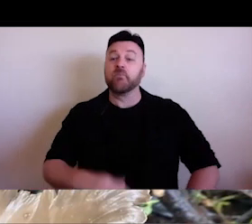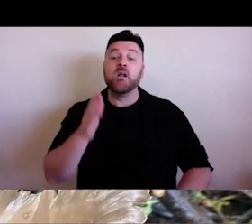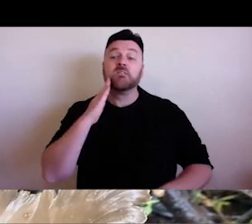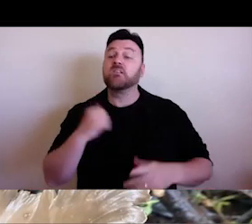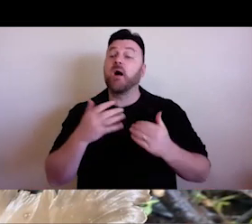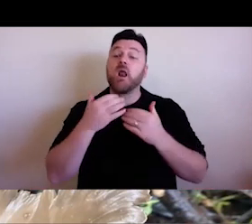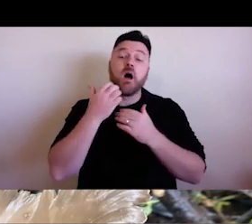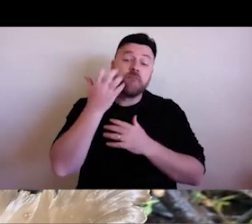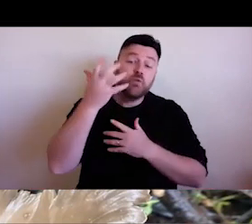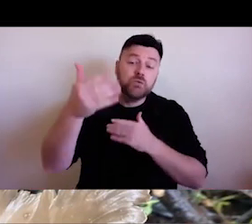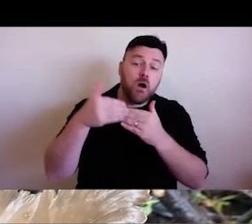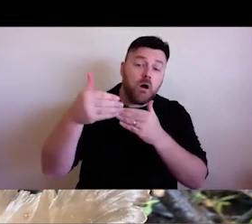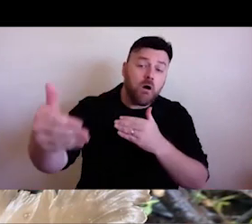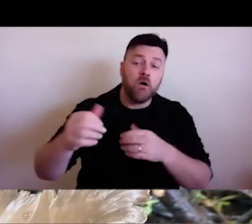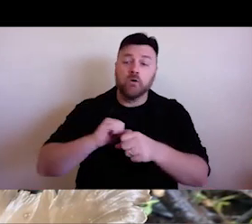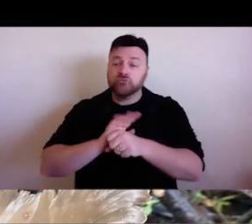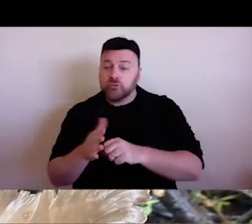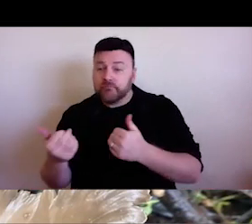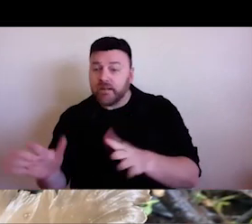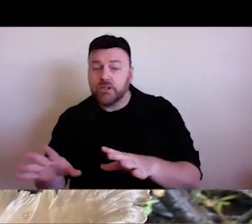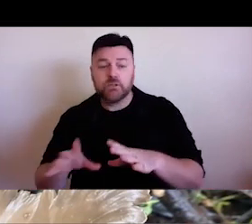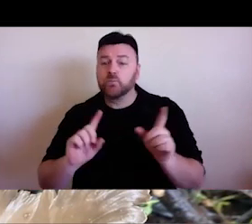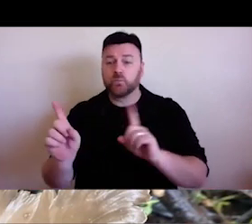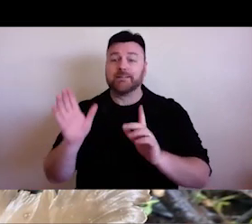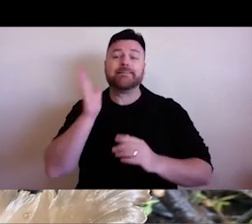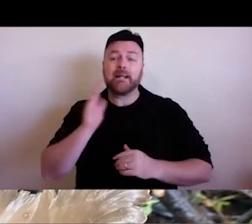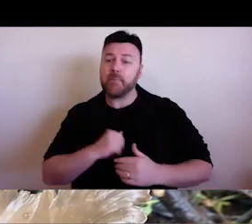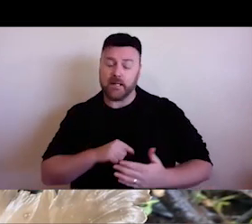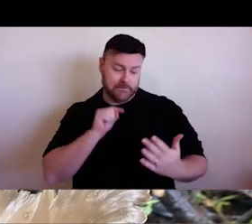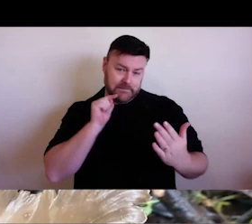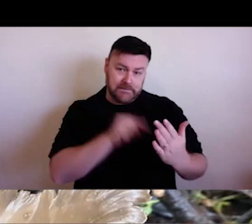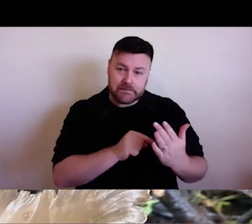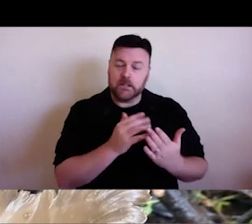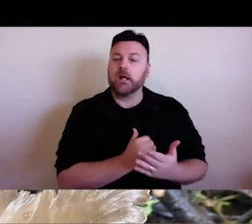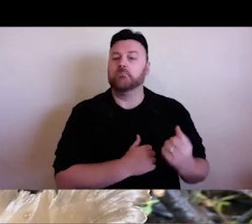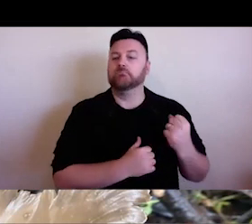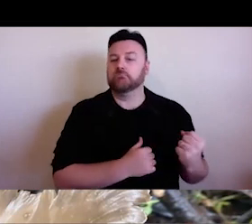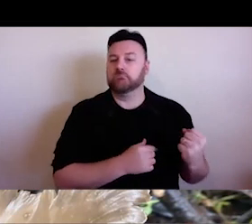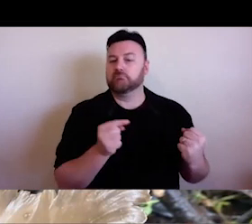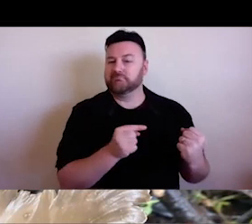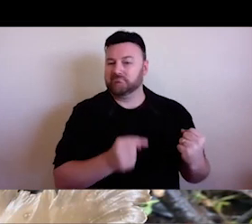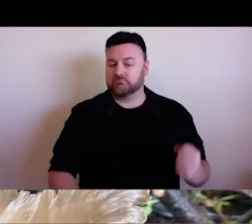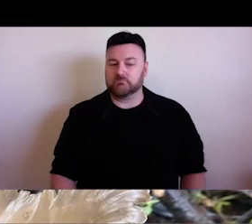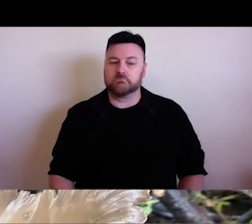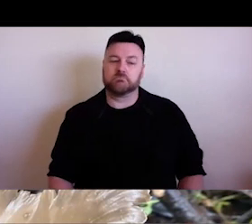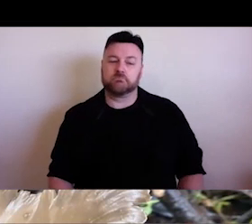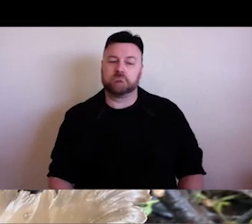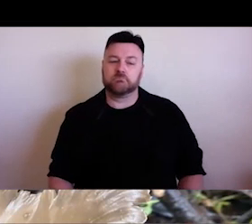asked of you. An inflexion of that question is what aspects of your